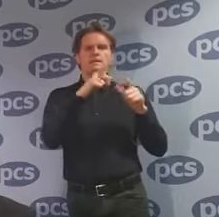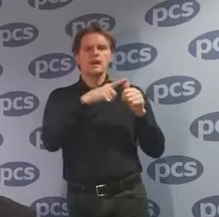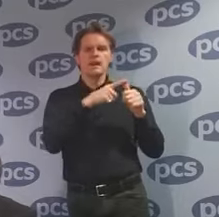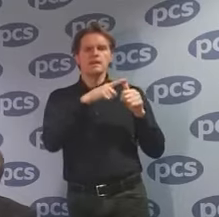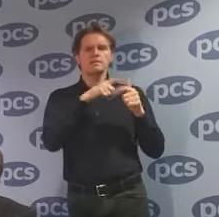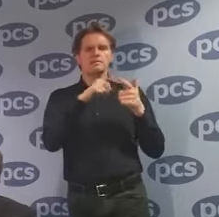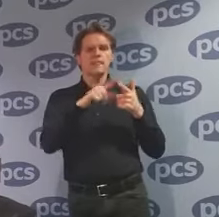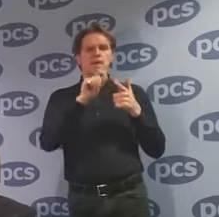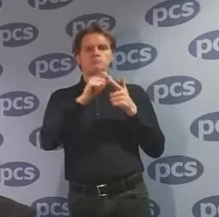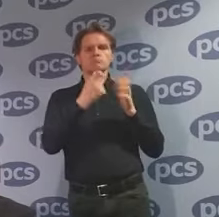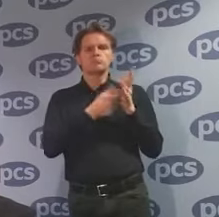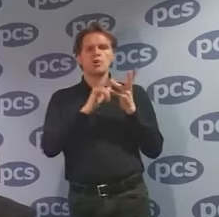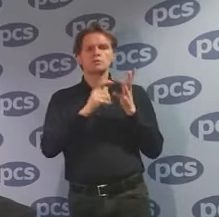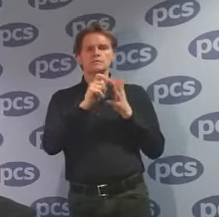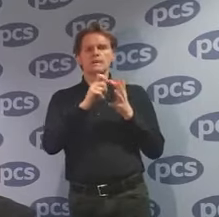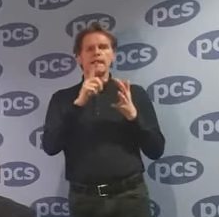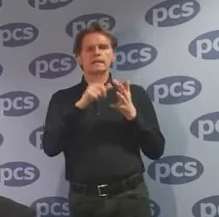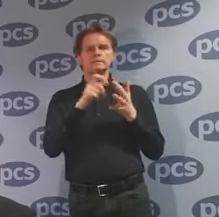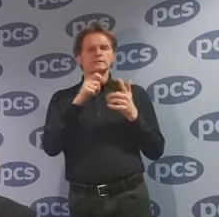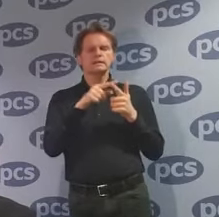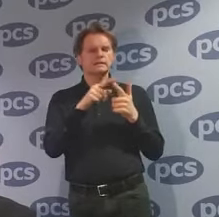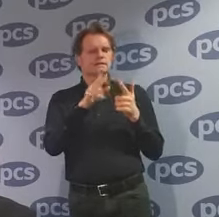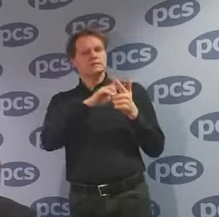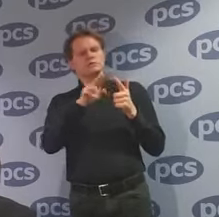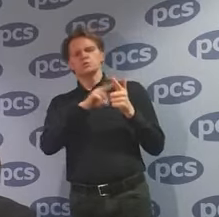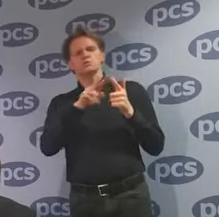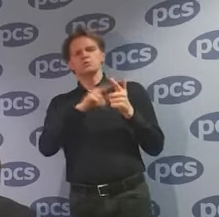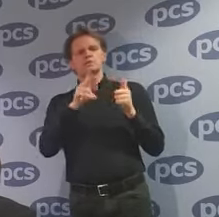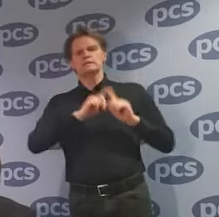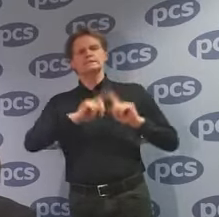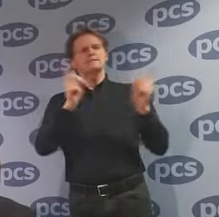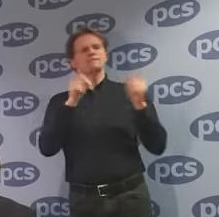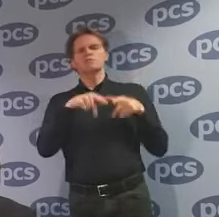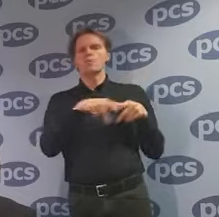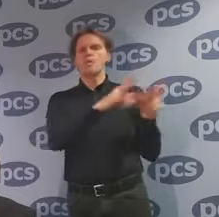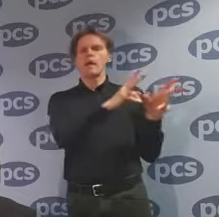Unite, the GMB and the POA to defend our redundancy scheme which enables the